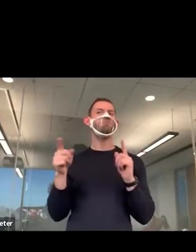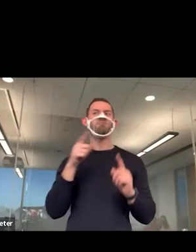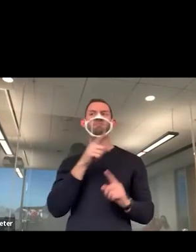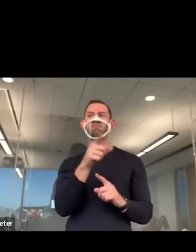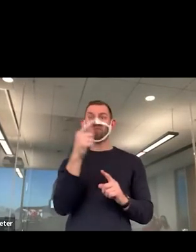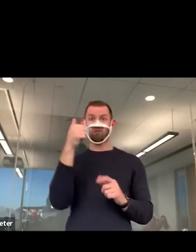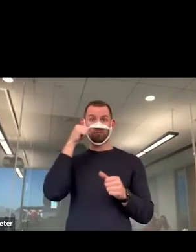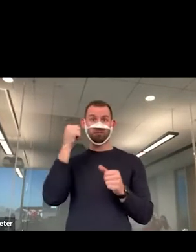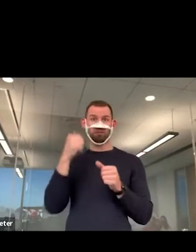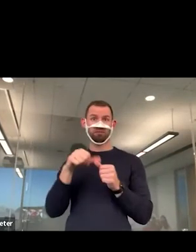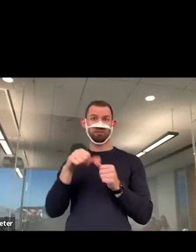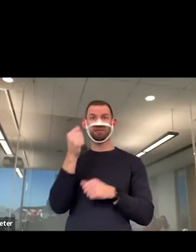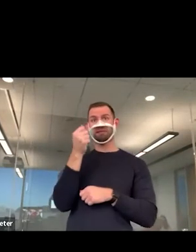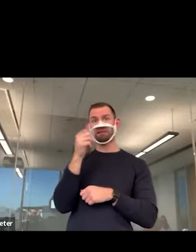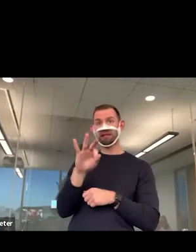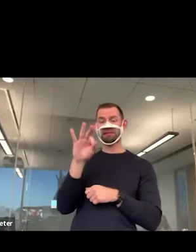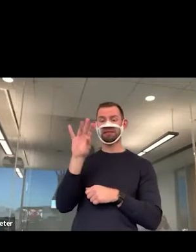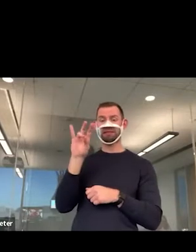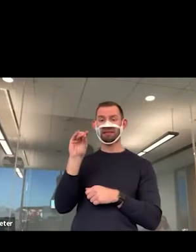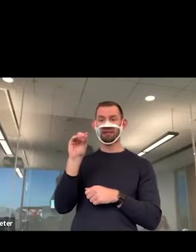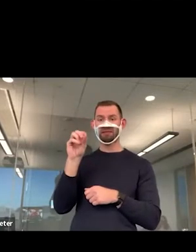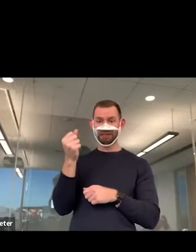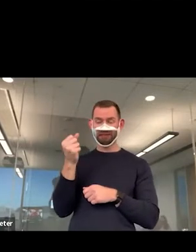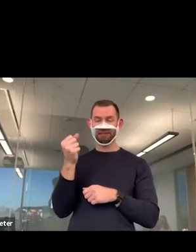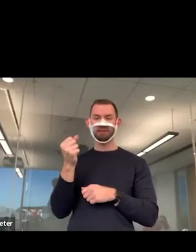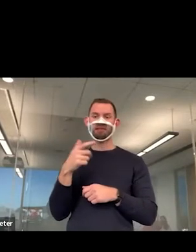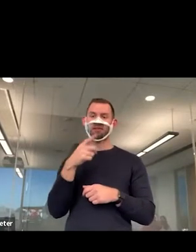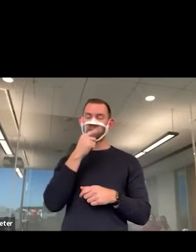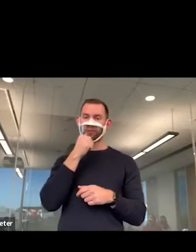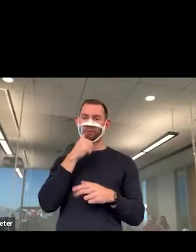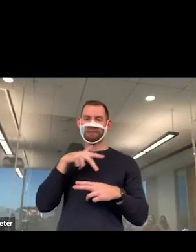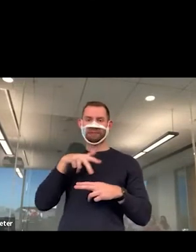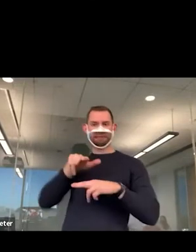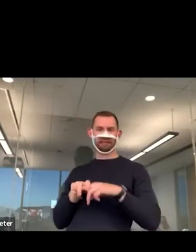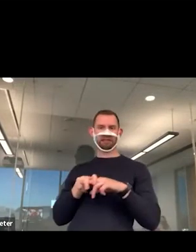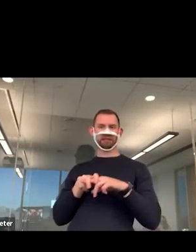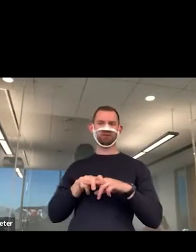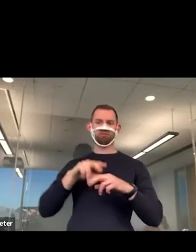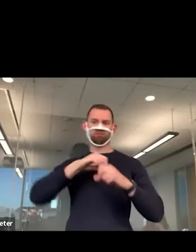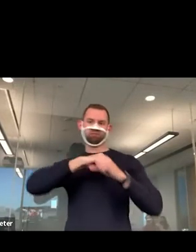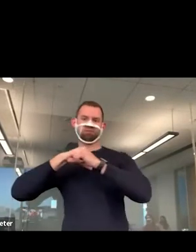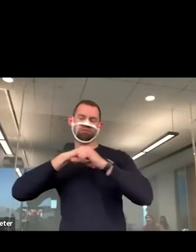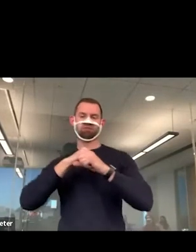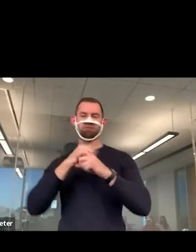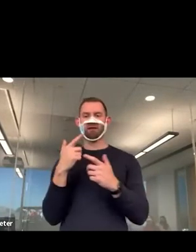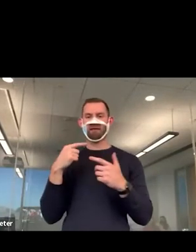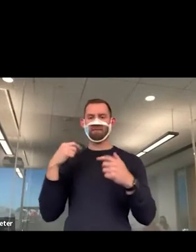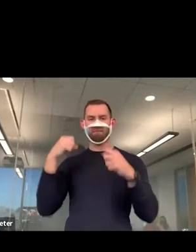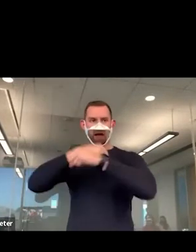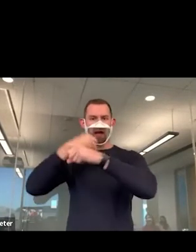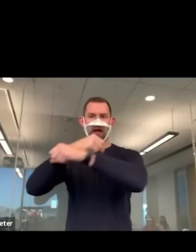about the sit-in that happened and about the fight to get regulations for the rehab act or anything